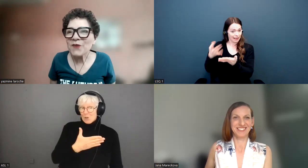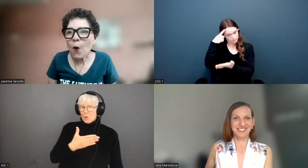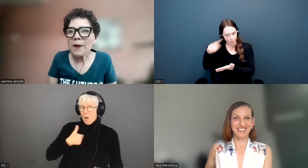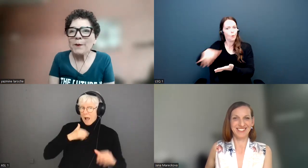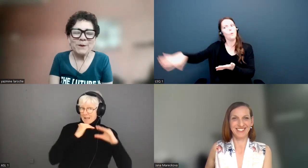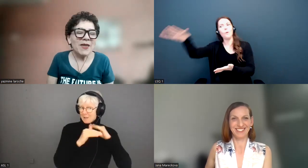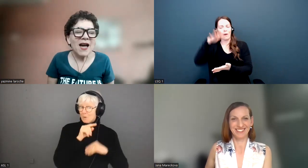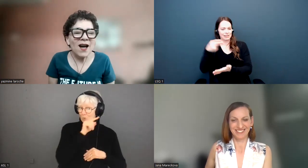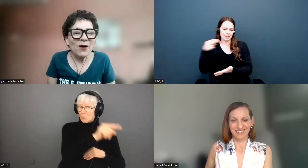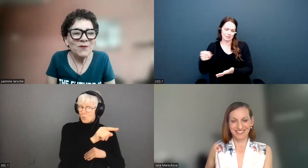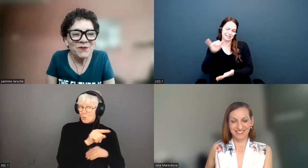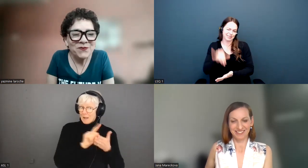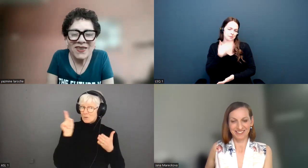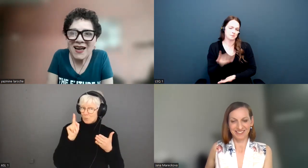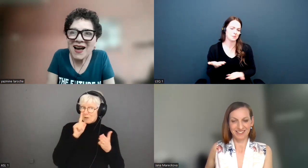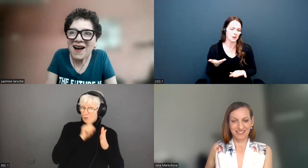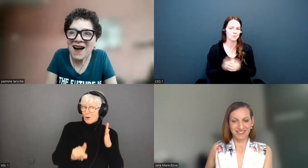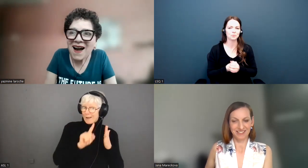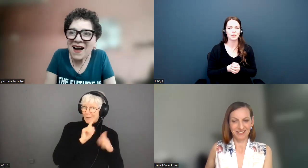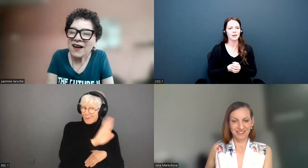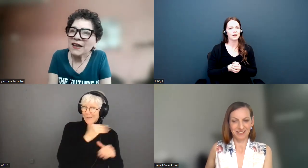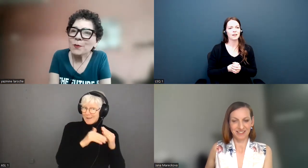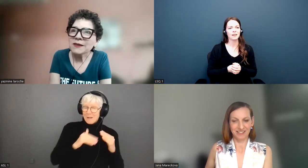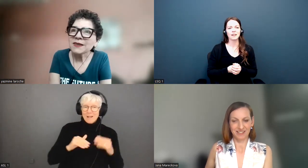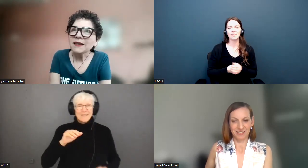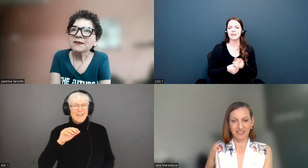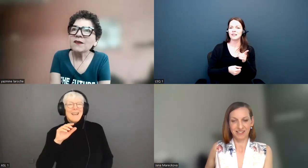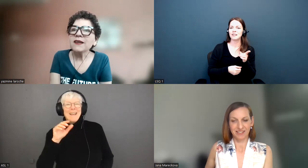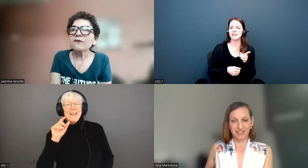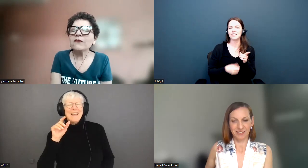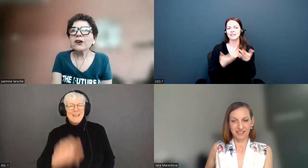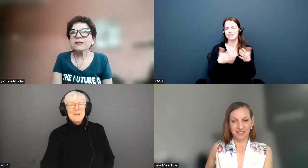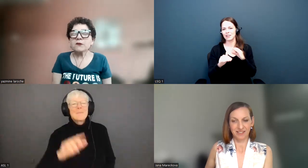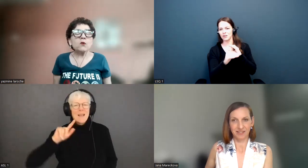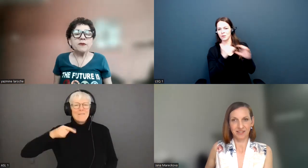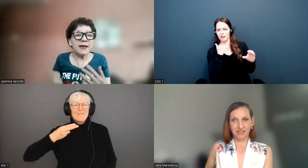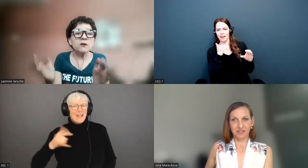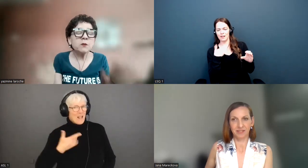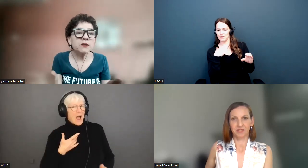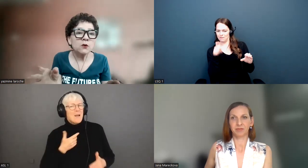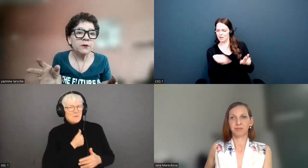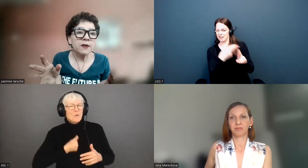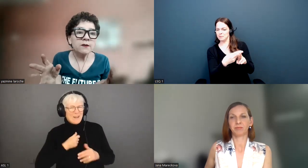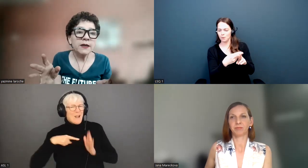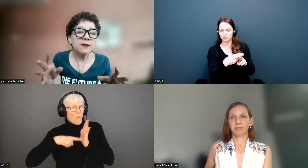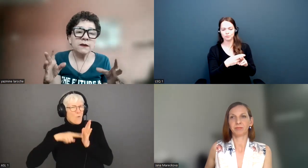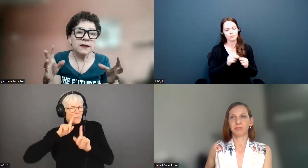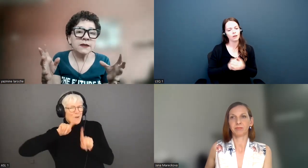okay um a couple of things on networks so thank you so much though for the advice like